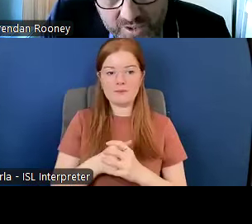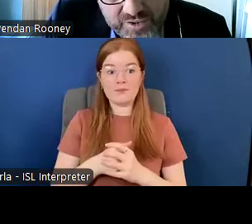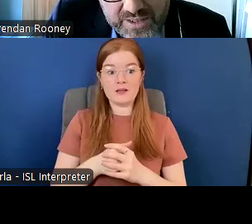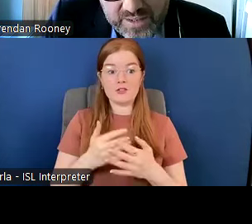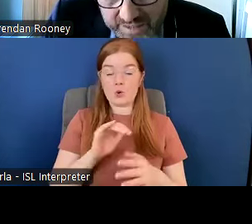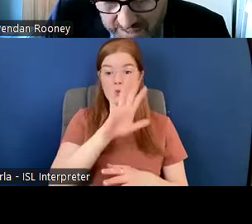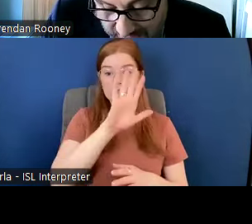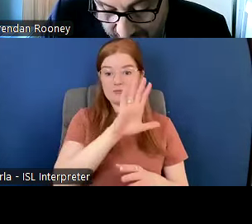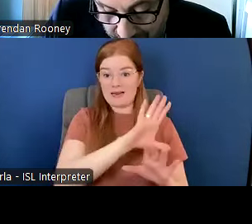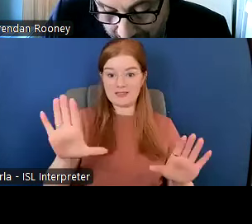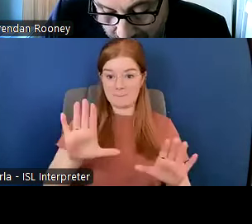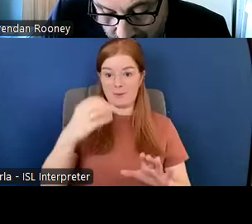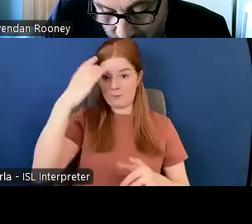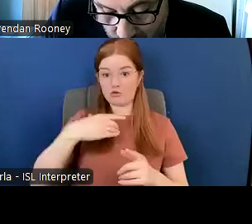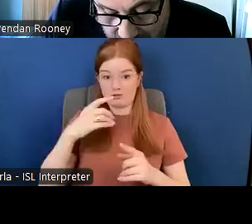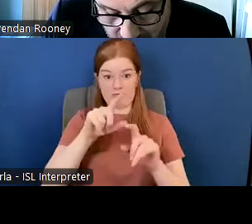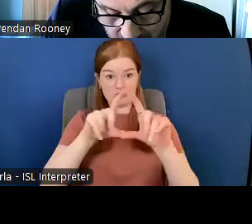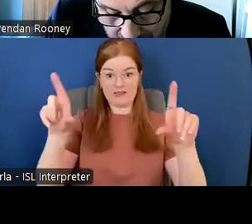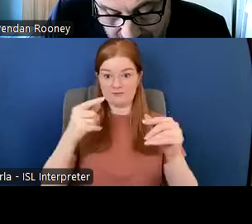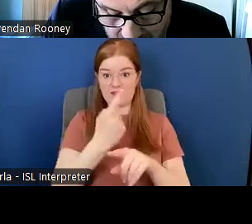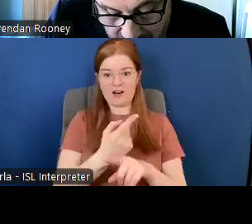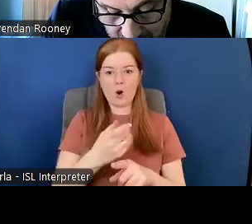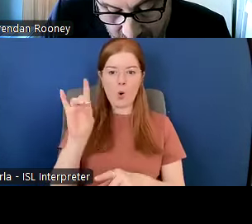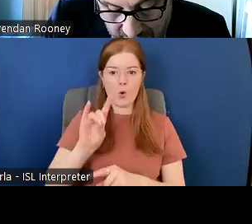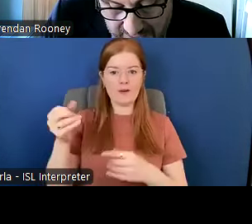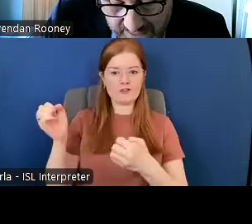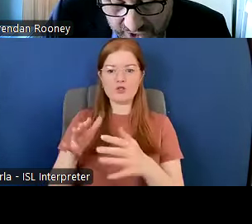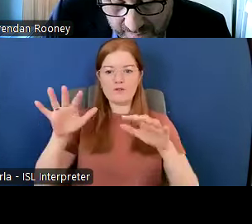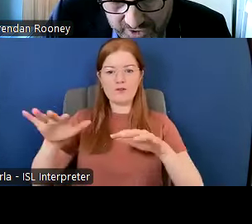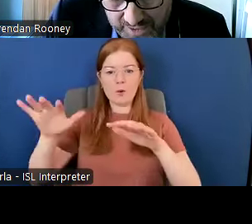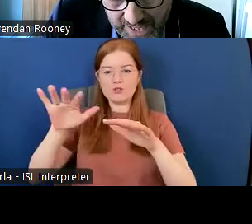portrait on the screen, Hone has introduced floating and rotating geometrical